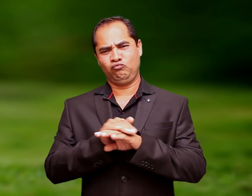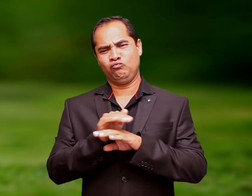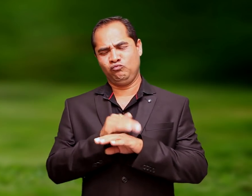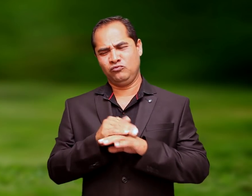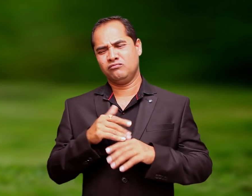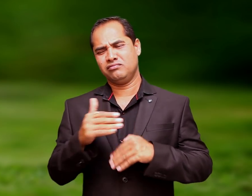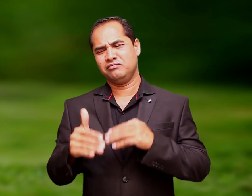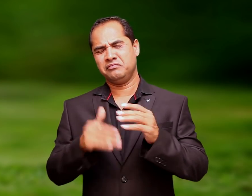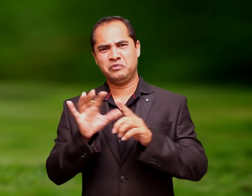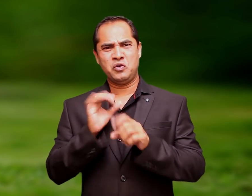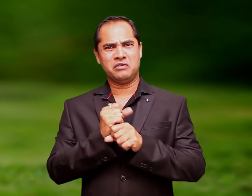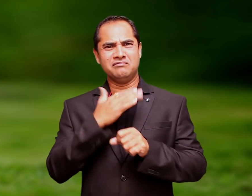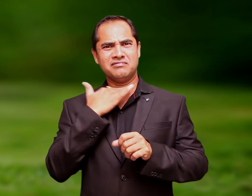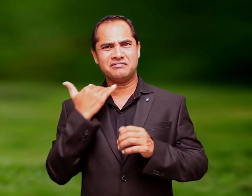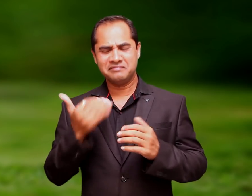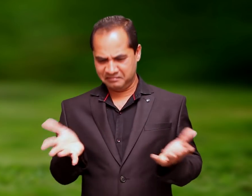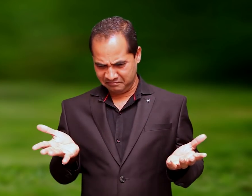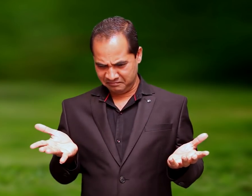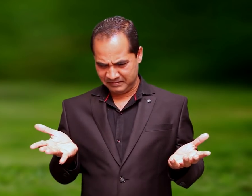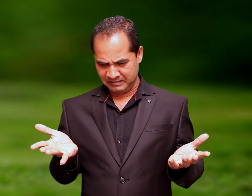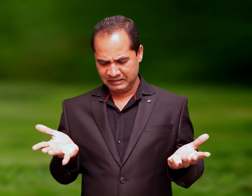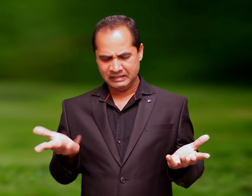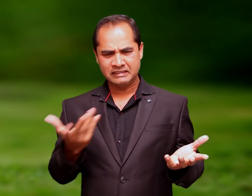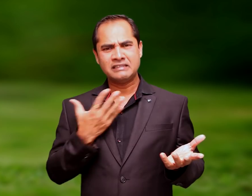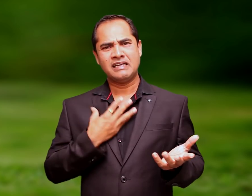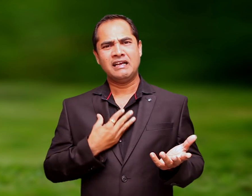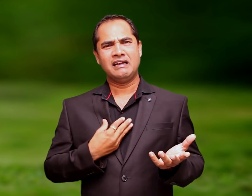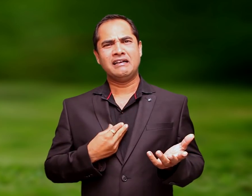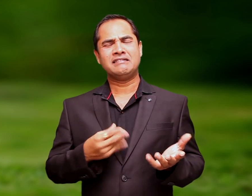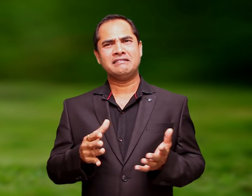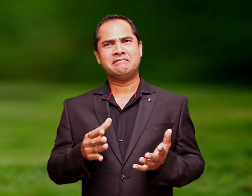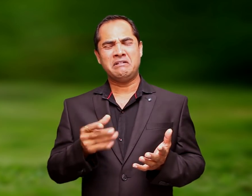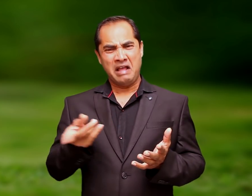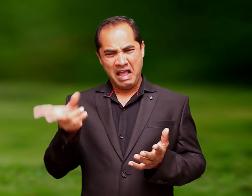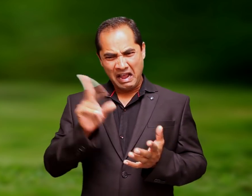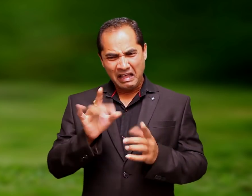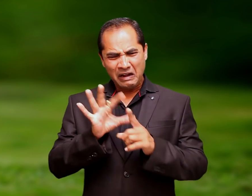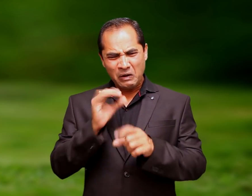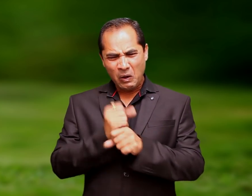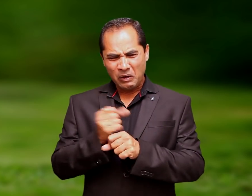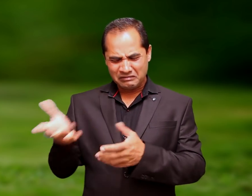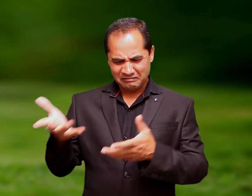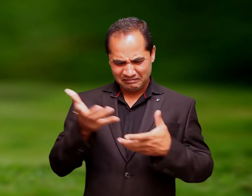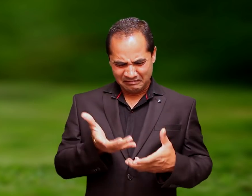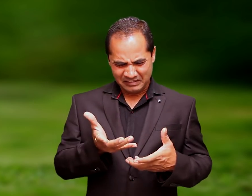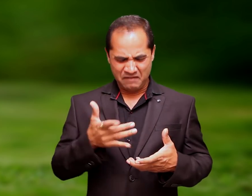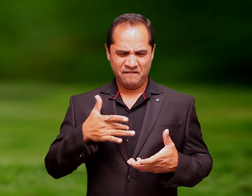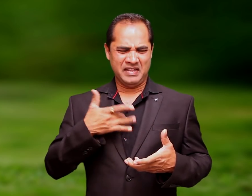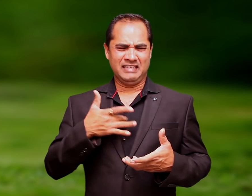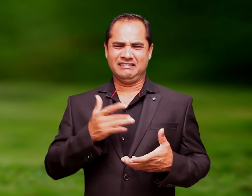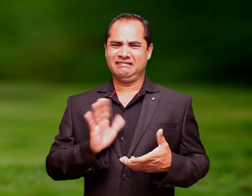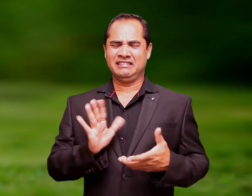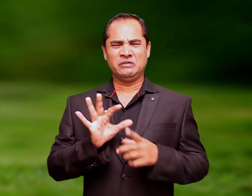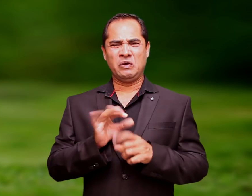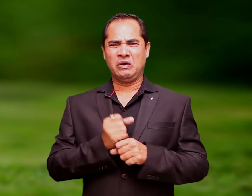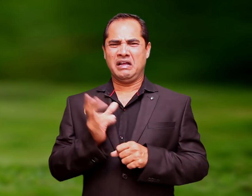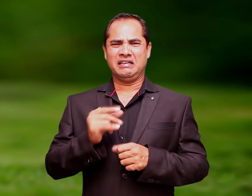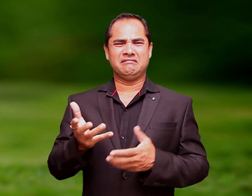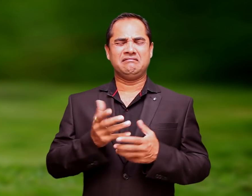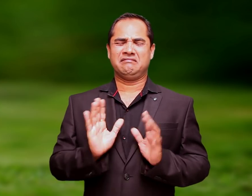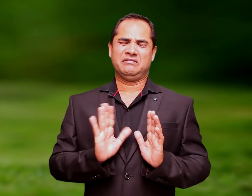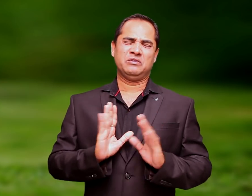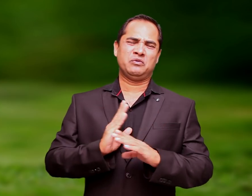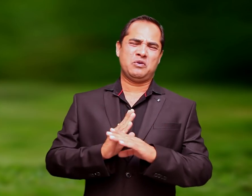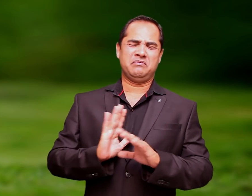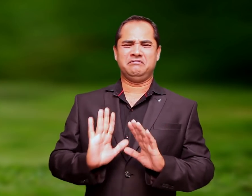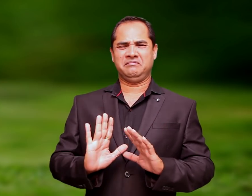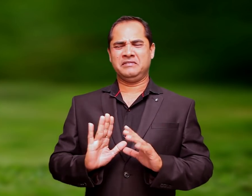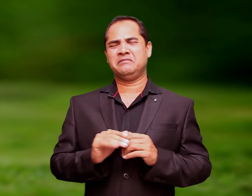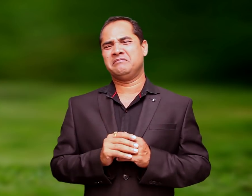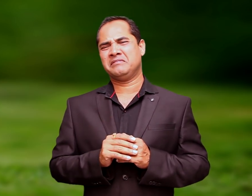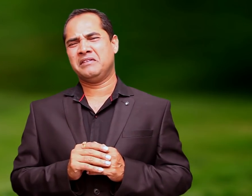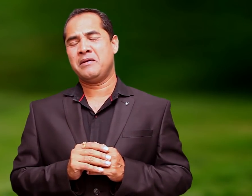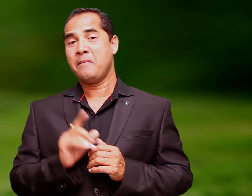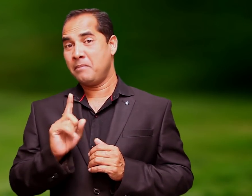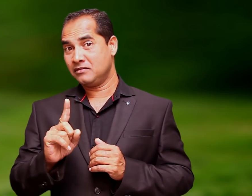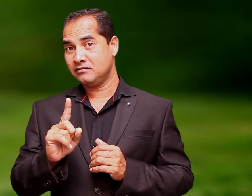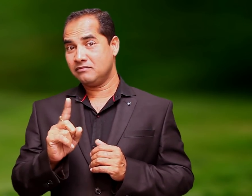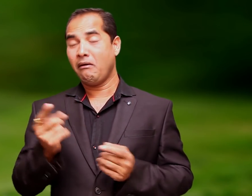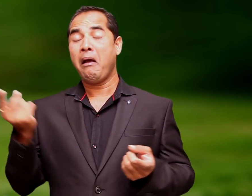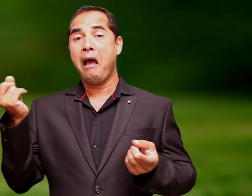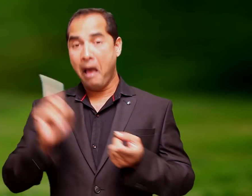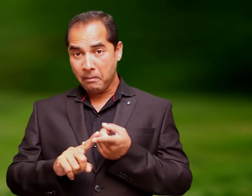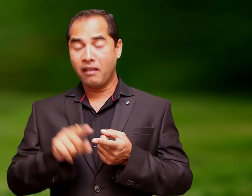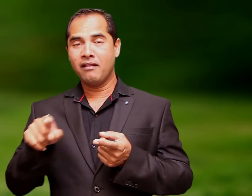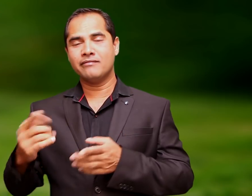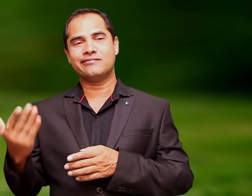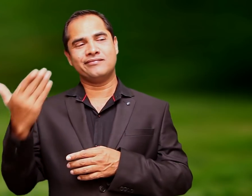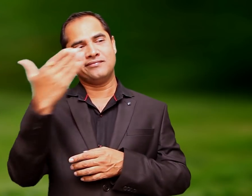had a dog, but after the death of his dog, he felt very sad to keep another one.